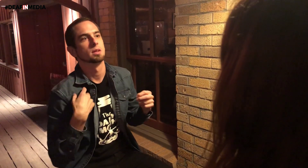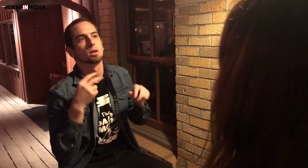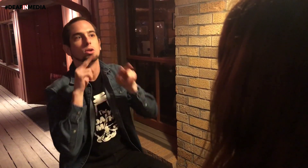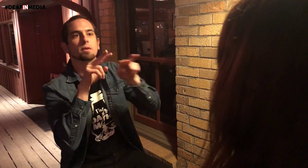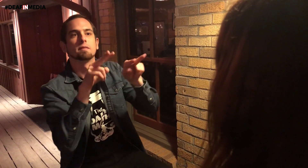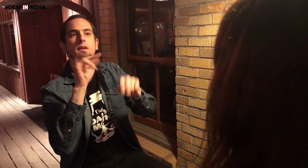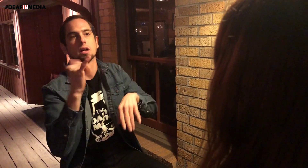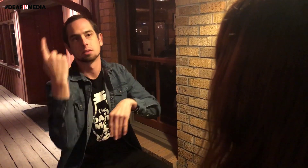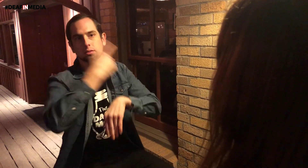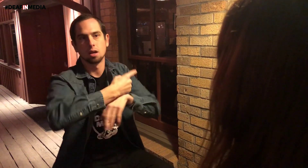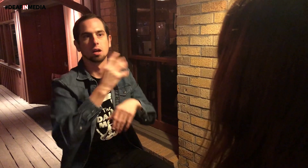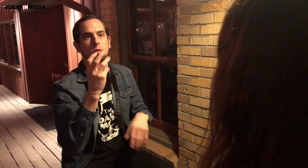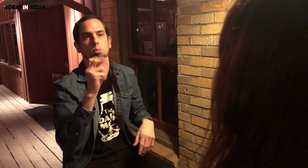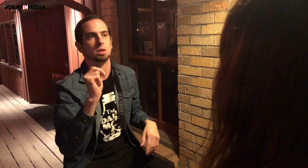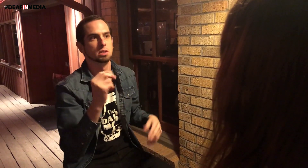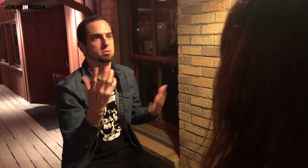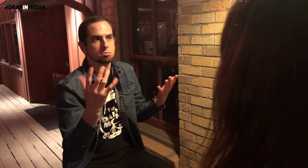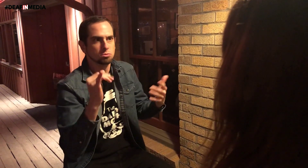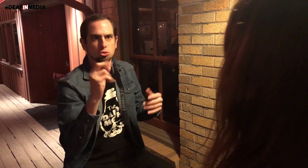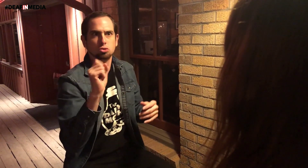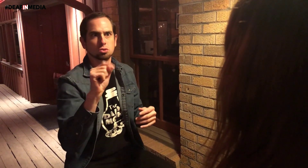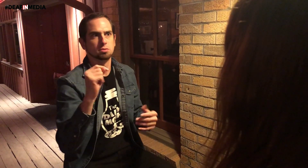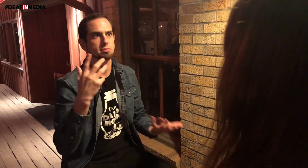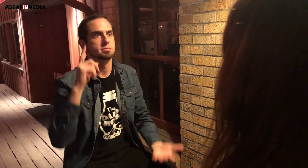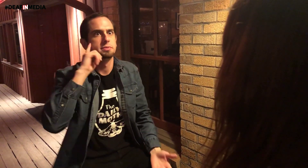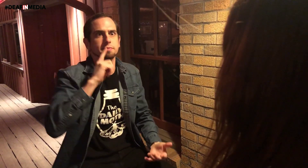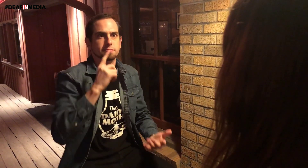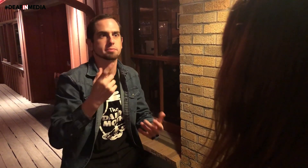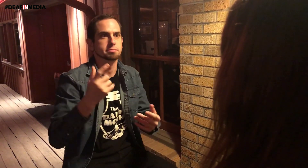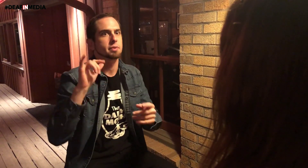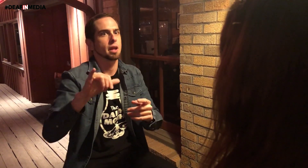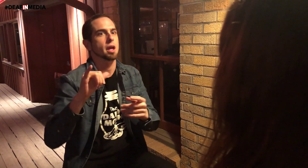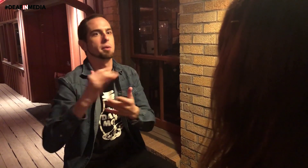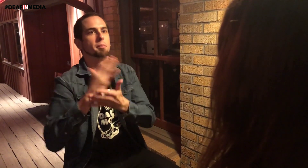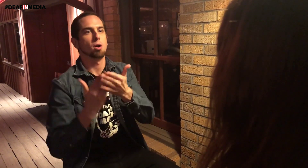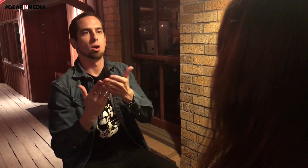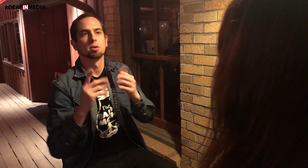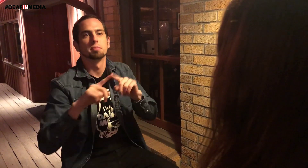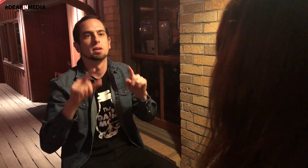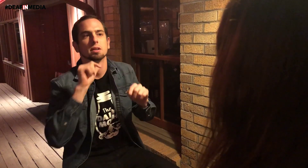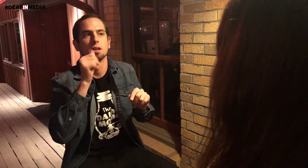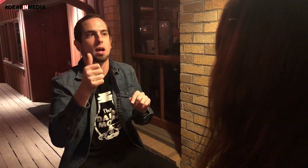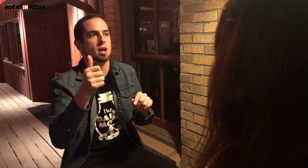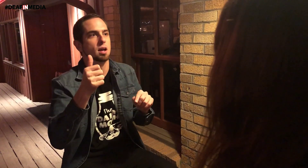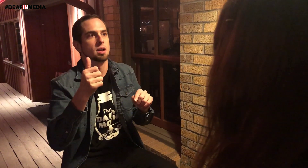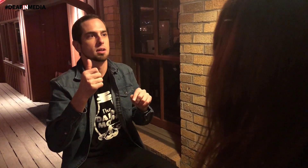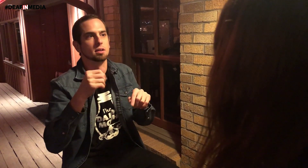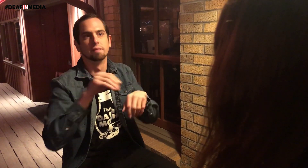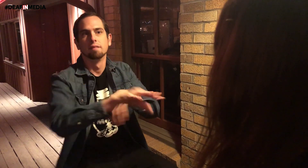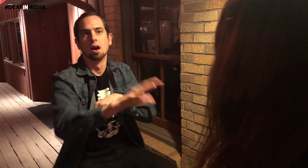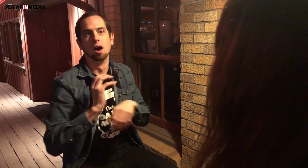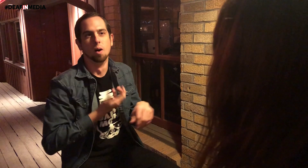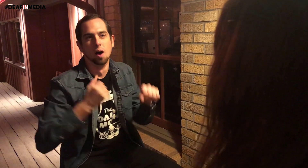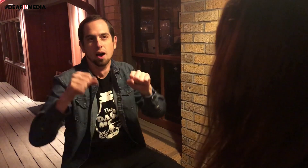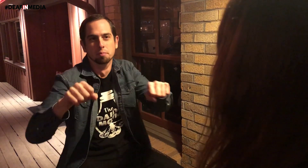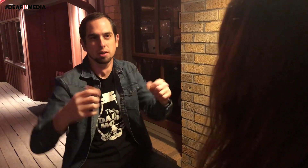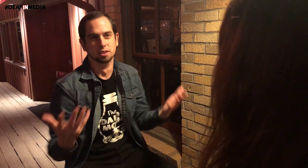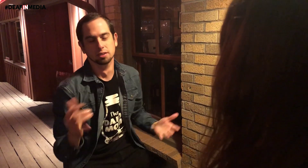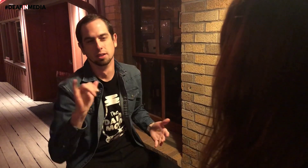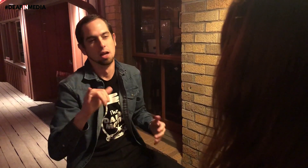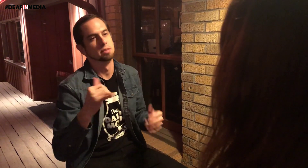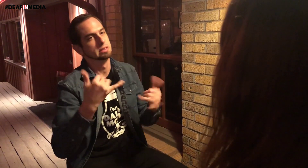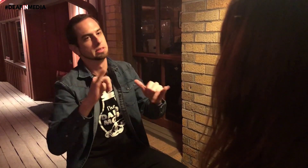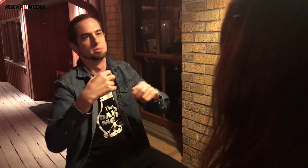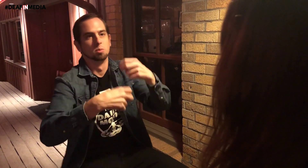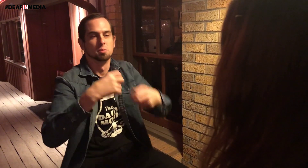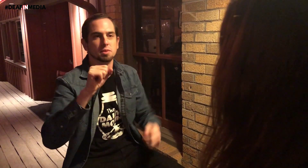I look forward to the day when it’s just “Deaf” without anything about our abilities. That’s still a problem.